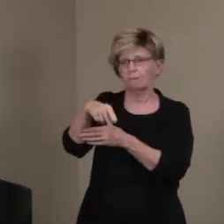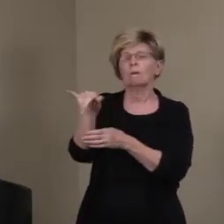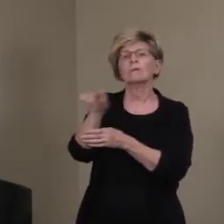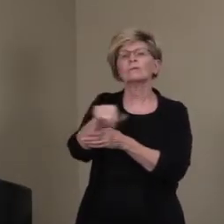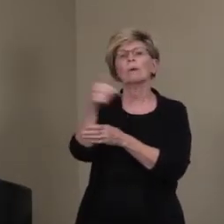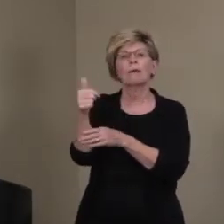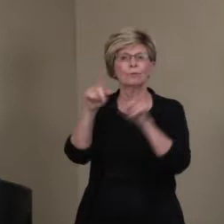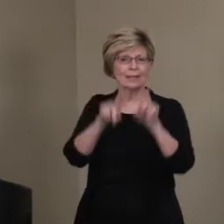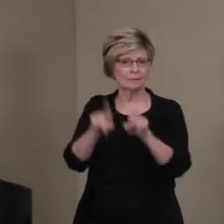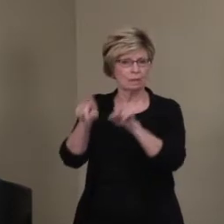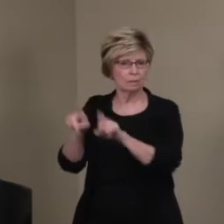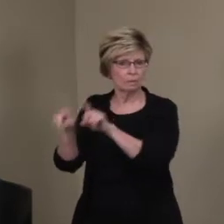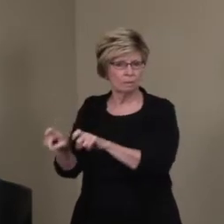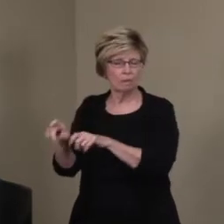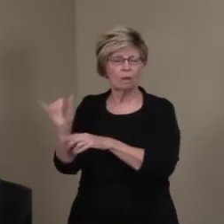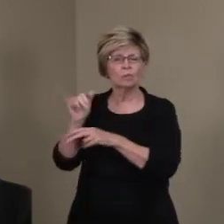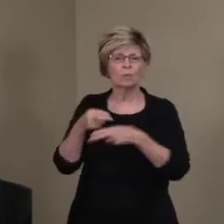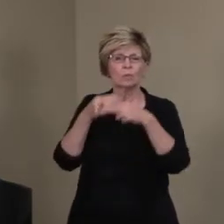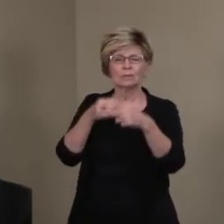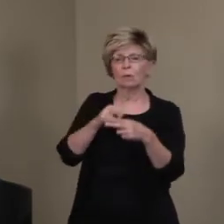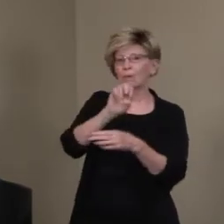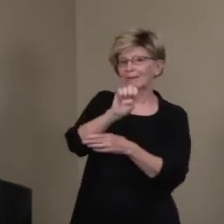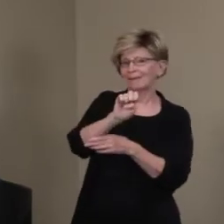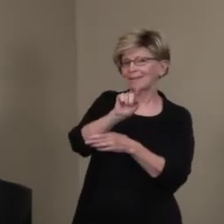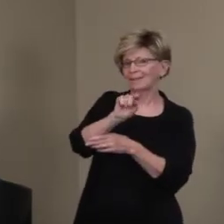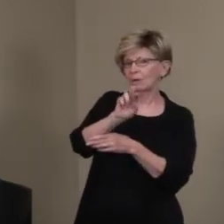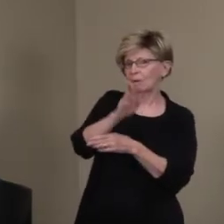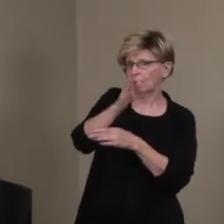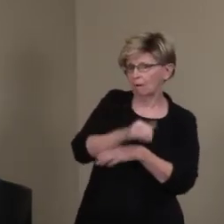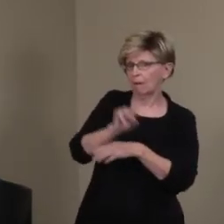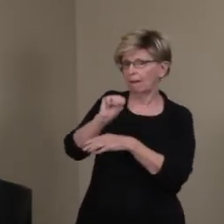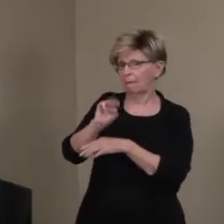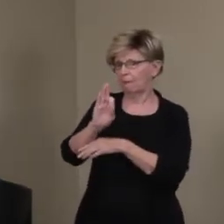glean information from a student's IEP and other testing and assessments called